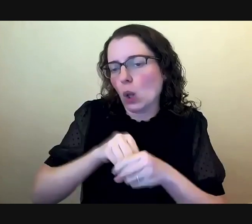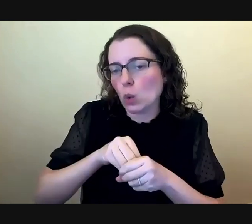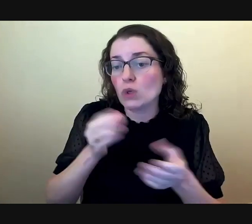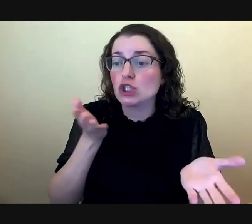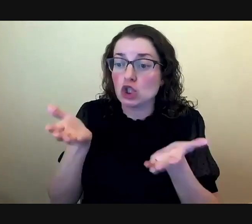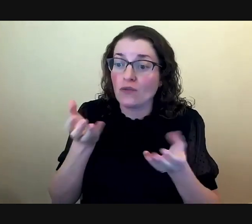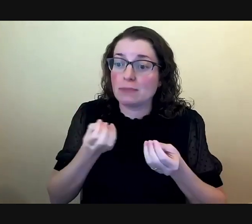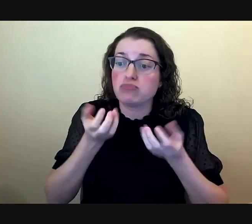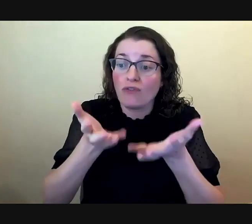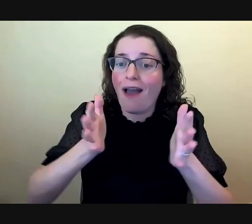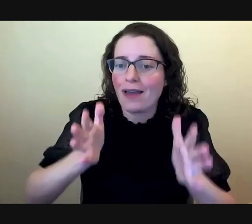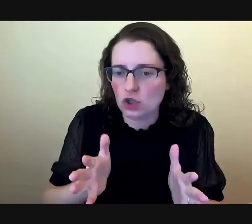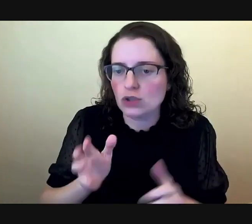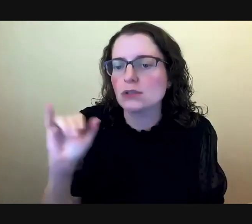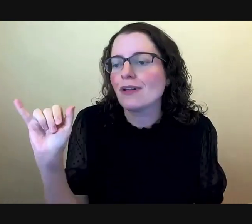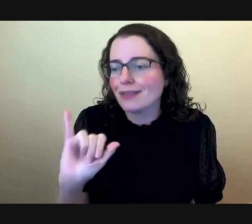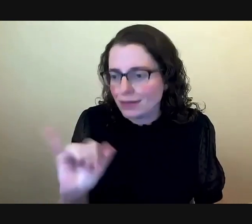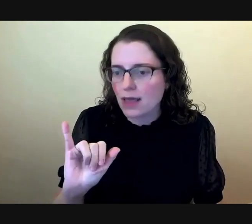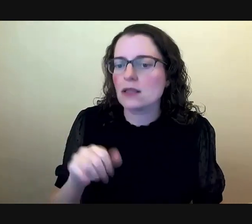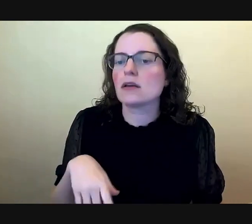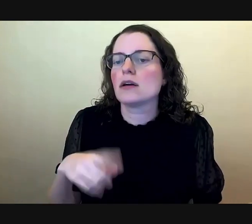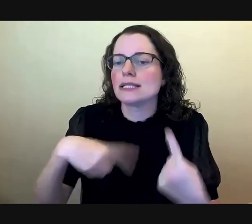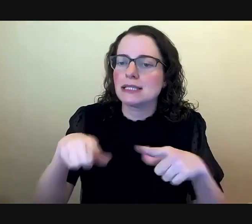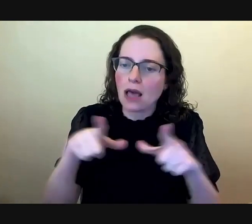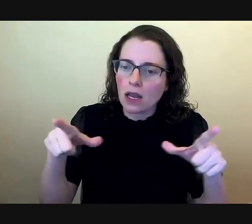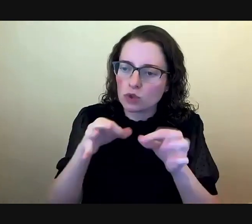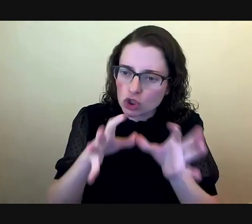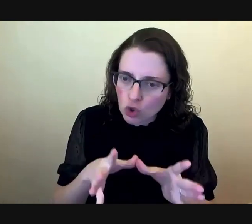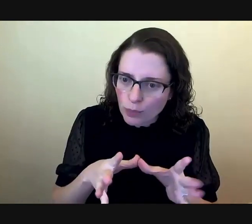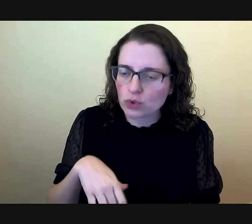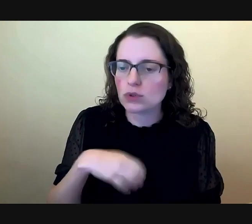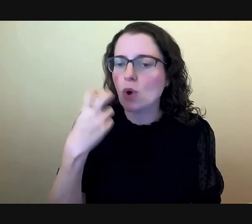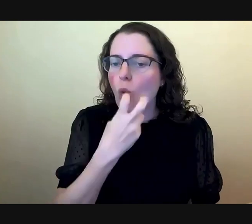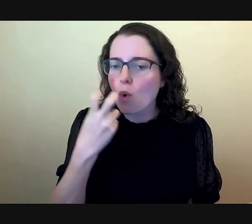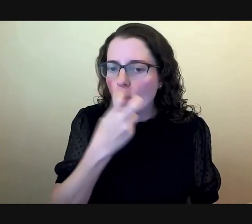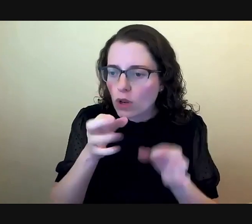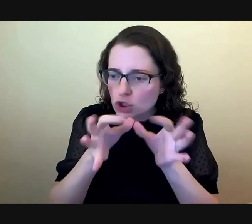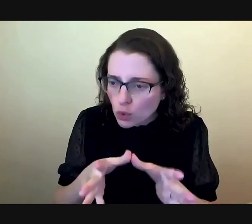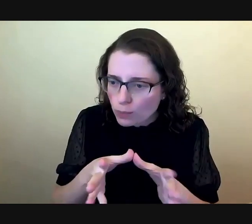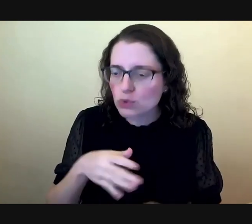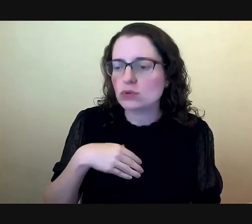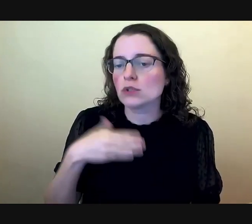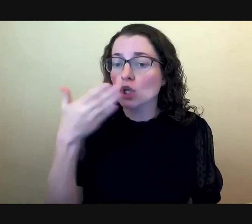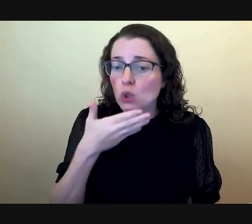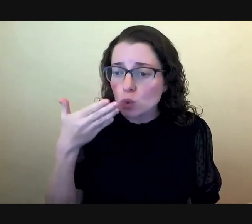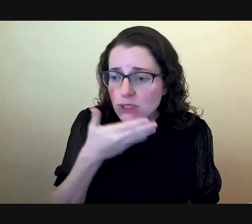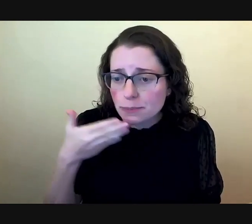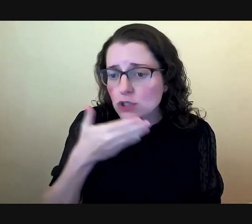So these services include service providers, such as sign language interpreters, speech